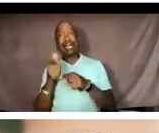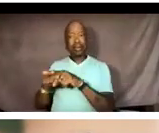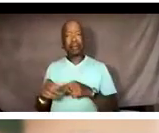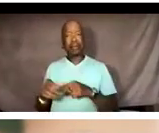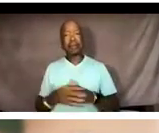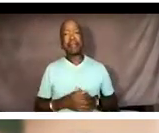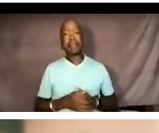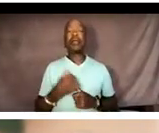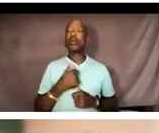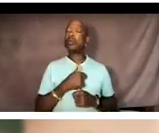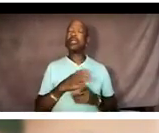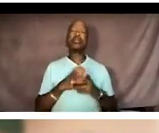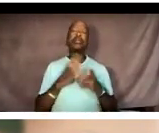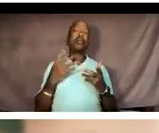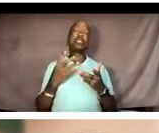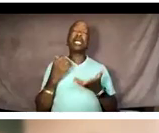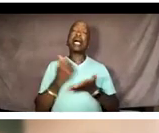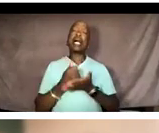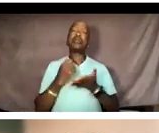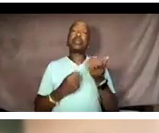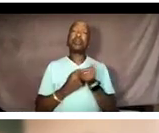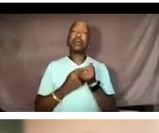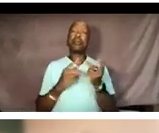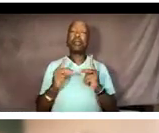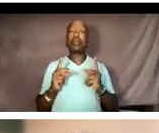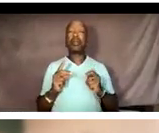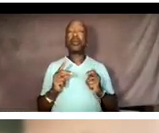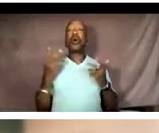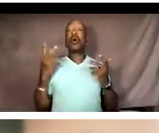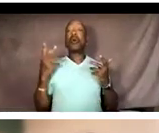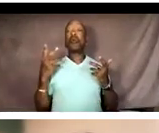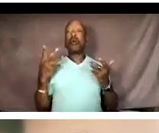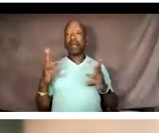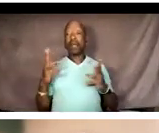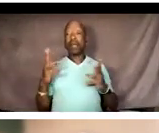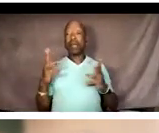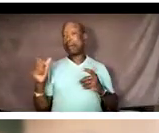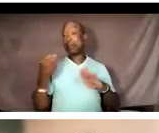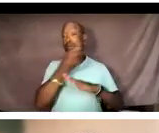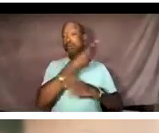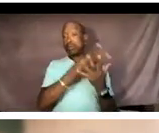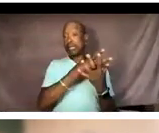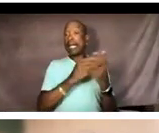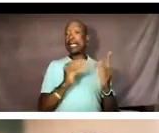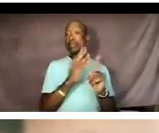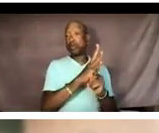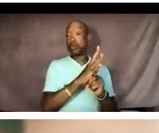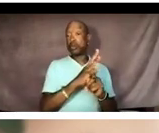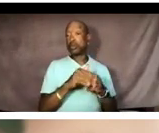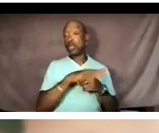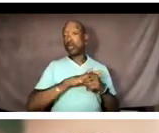help to support people who are already disabled incarcerated exposed to covid um multiple times